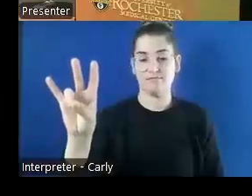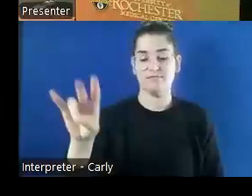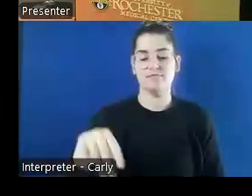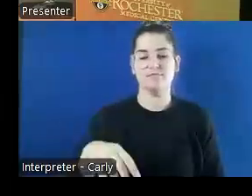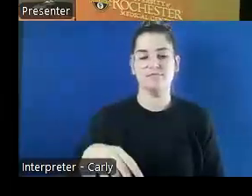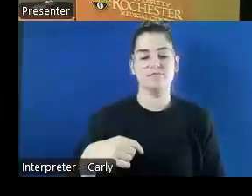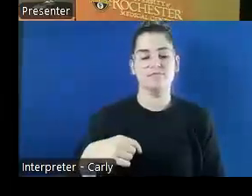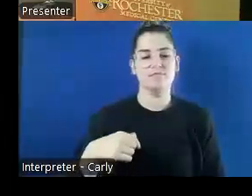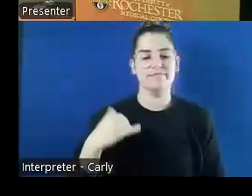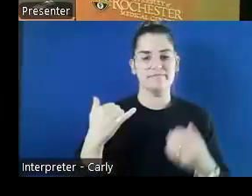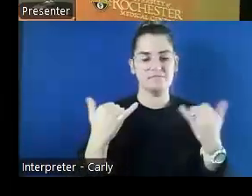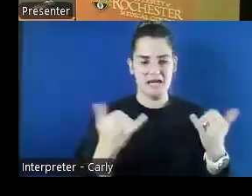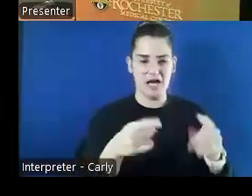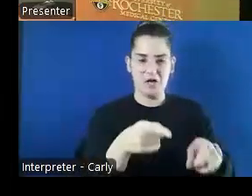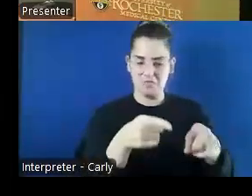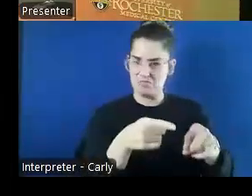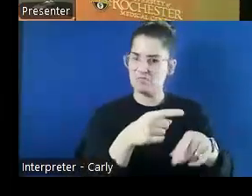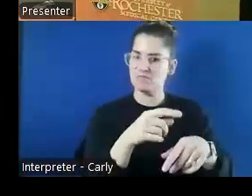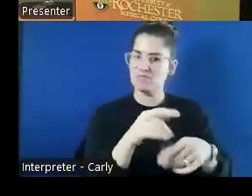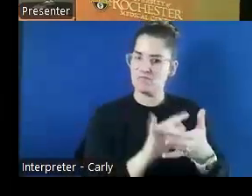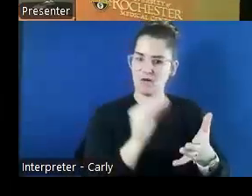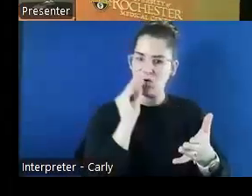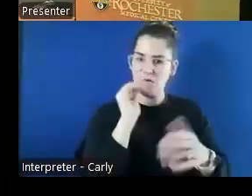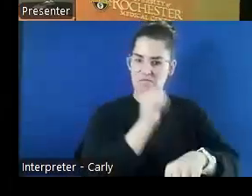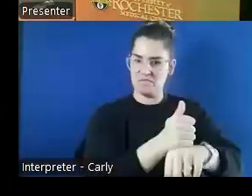hey now we have this primary care practice our patients are going to the hospital but they're